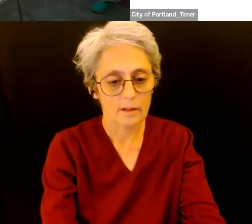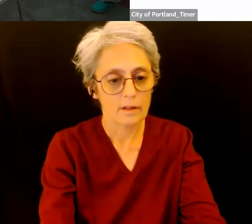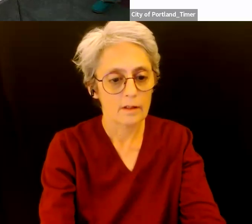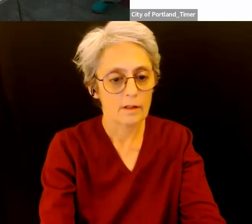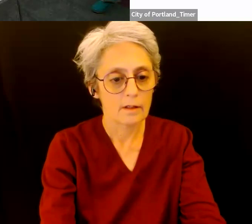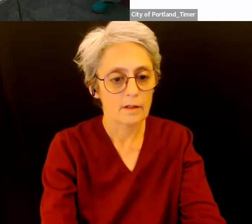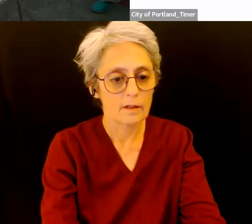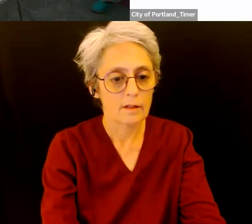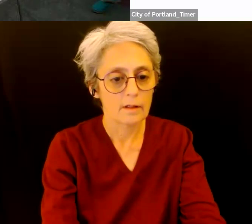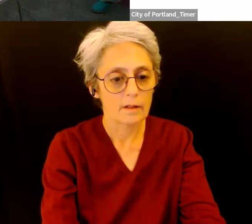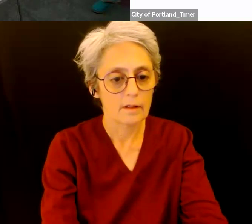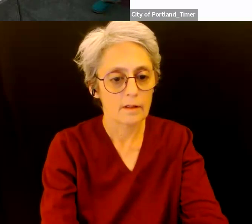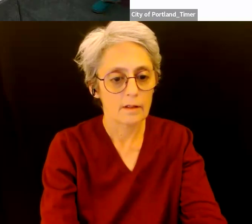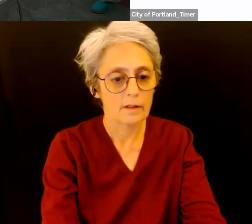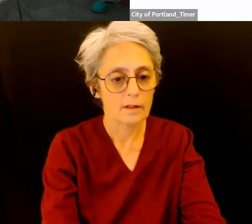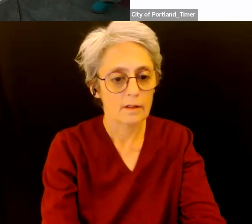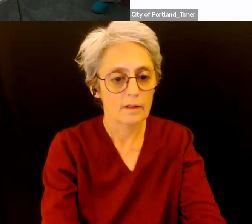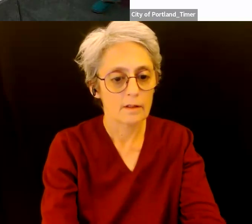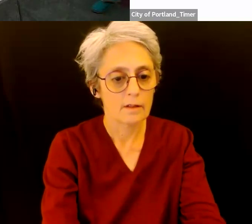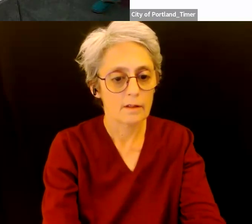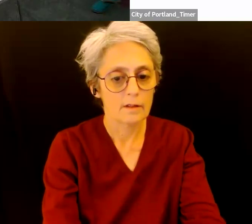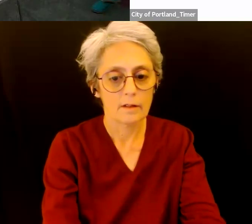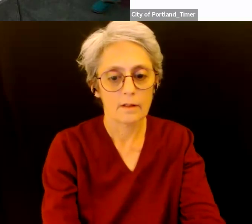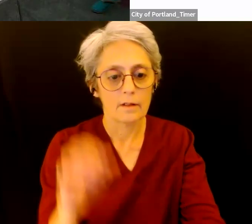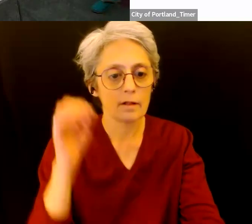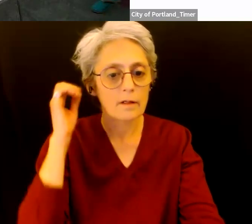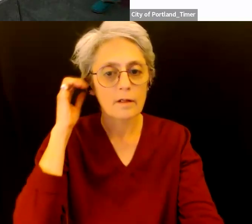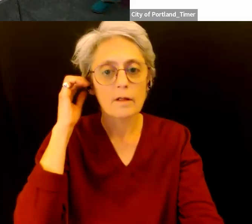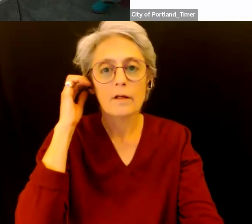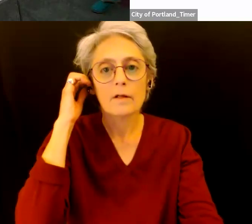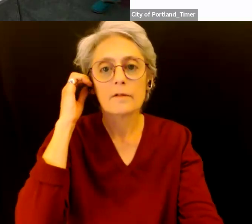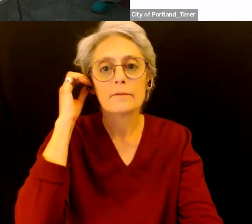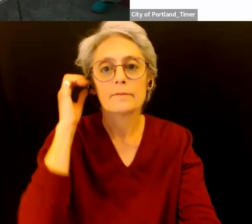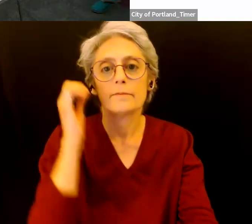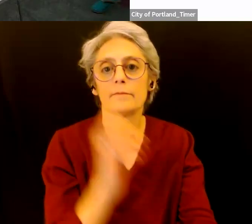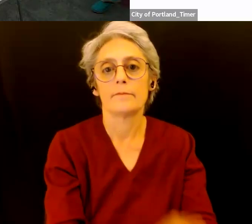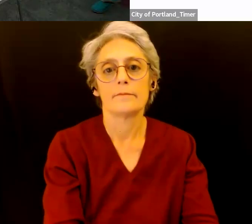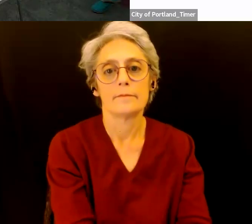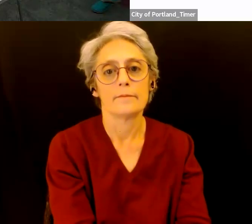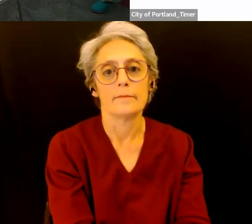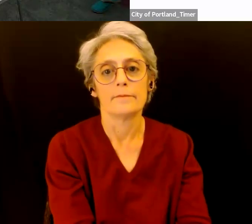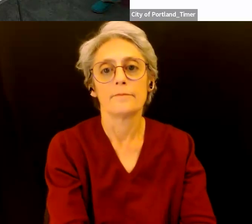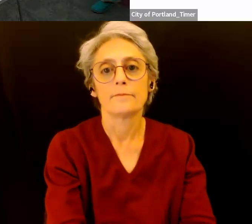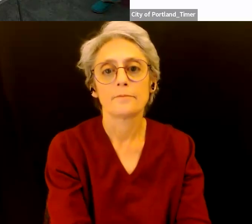Yeah, the one woman of color on the Portland City Council.